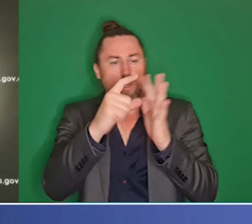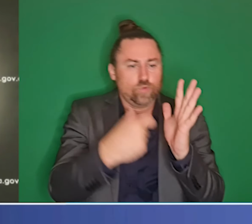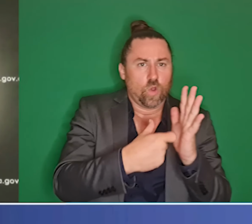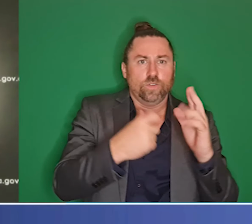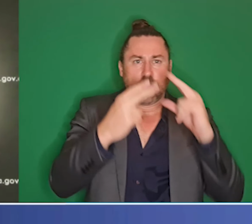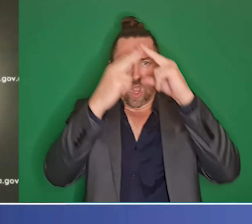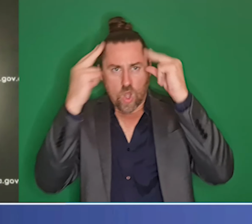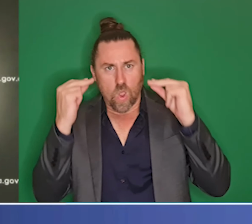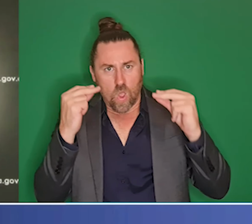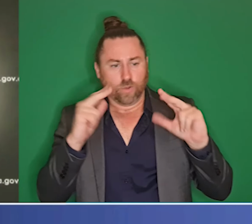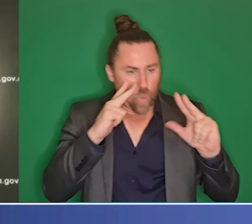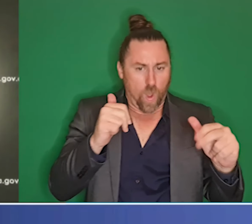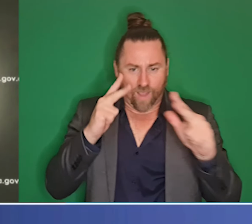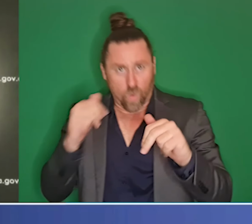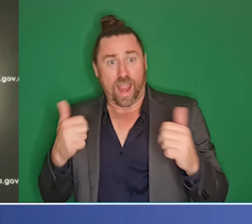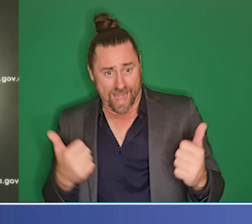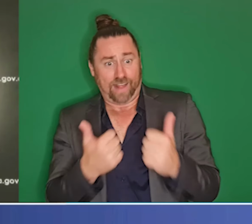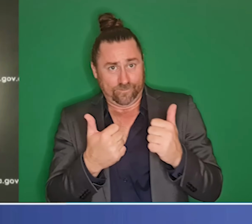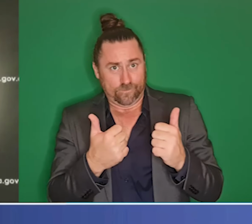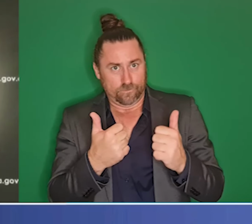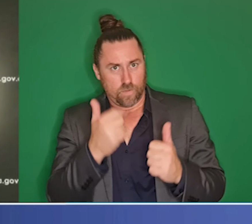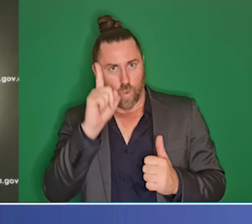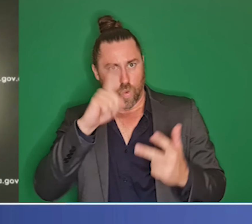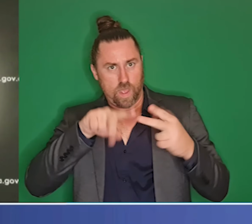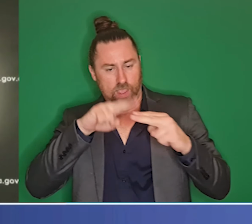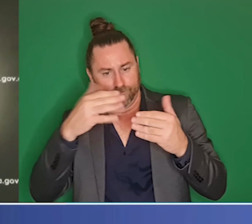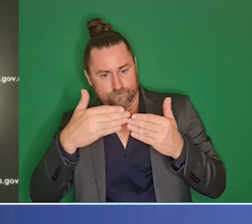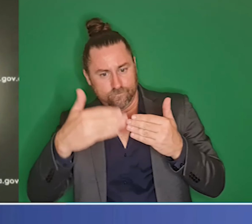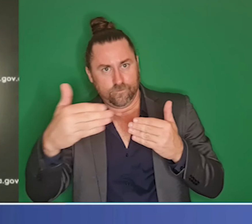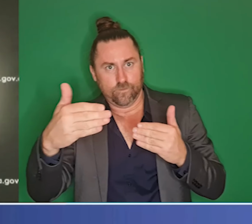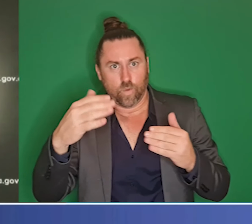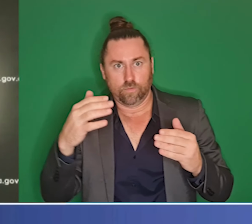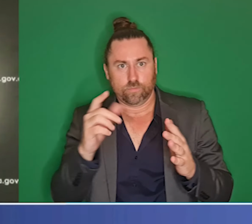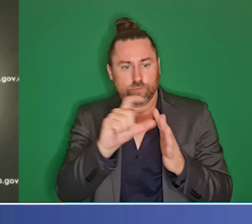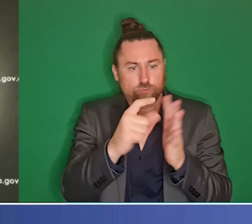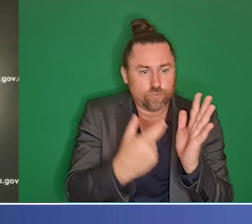workforce challenges not just in hospitals but in workplaces